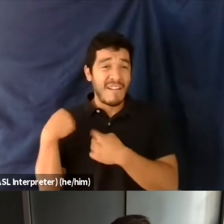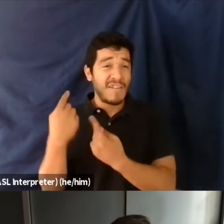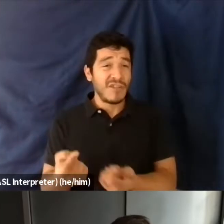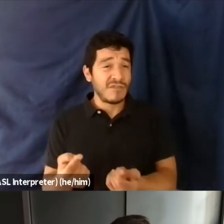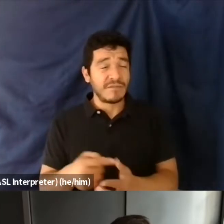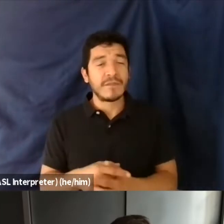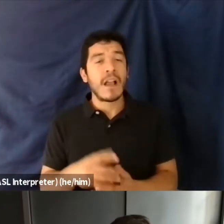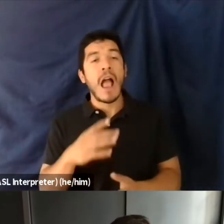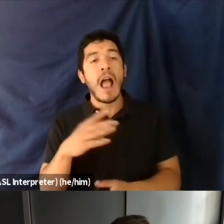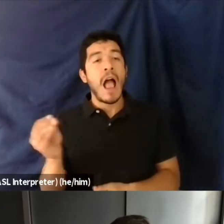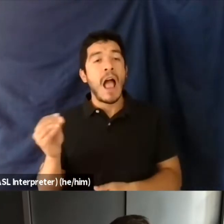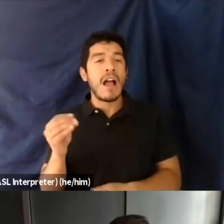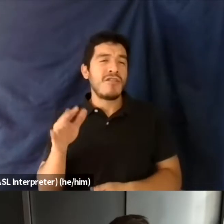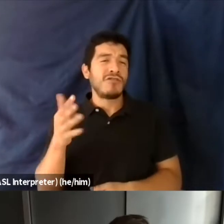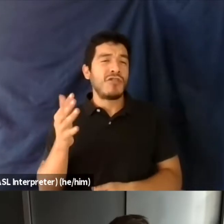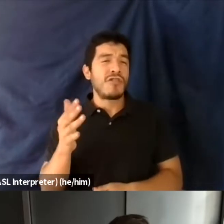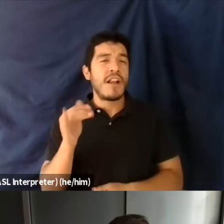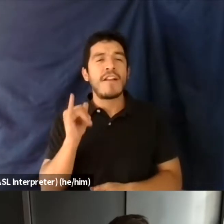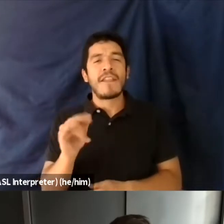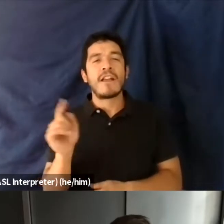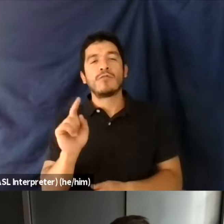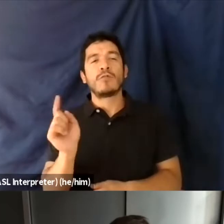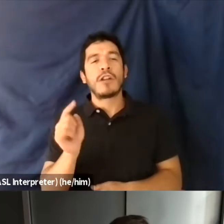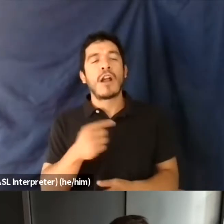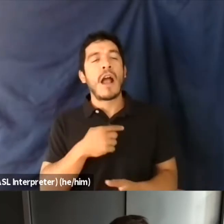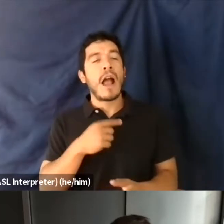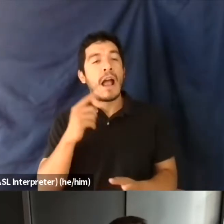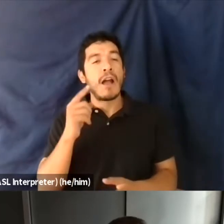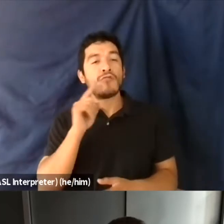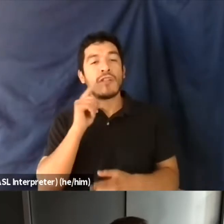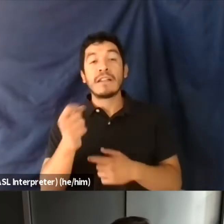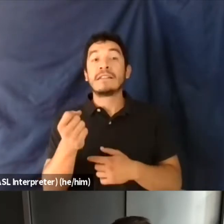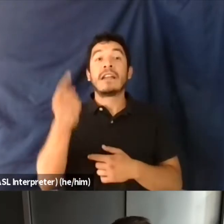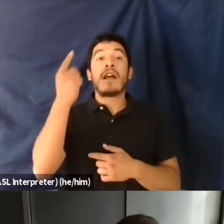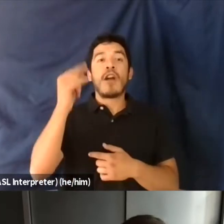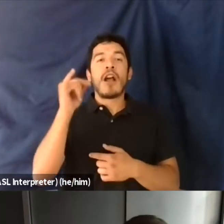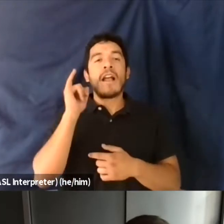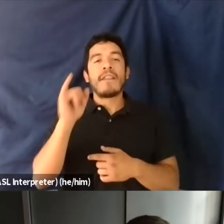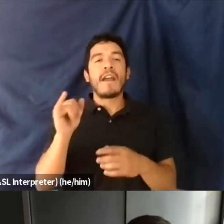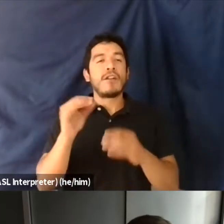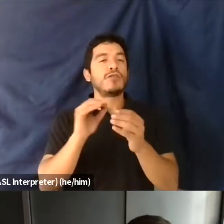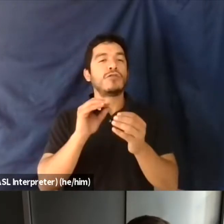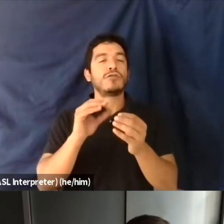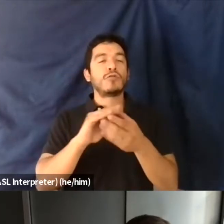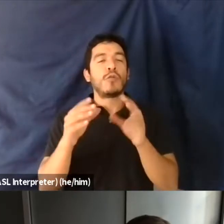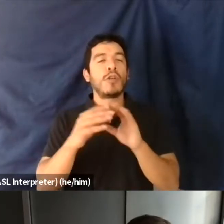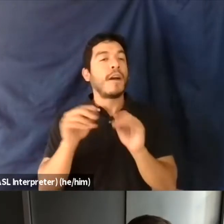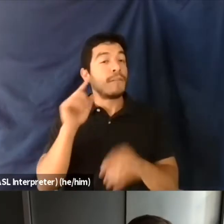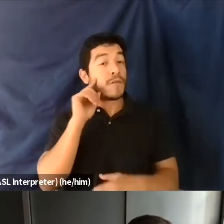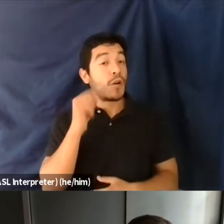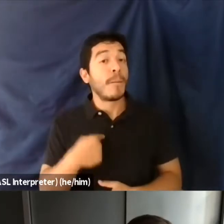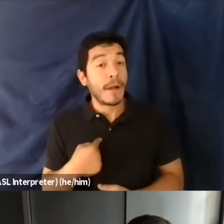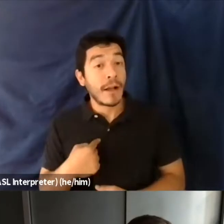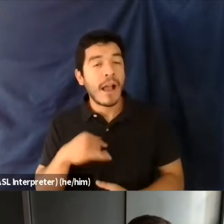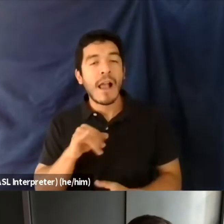And that sort of like, that's where I discovered like the narrative for me. And then they're like the making of the movie really was